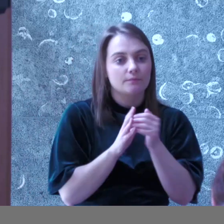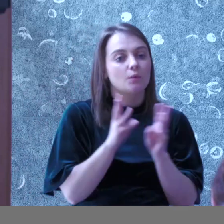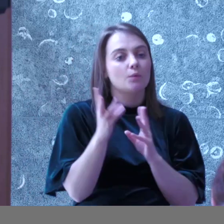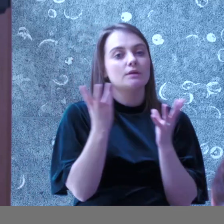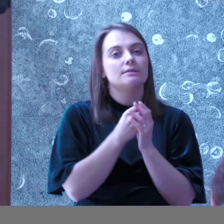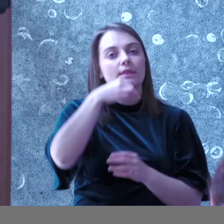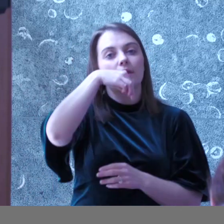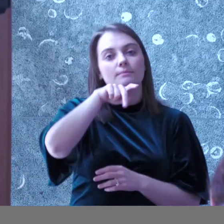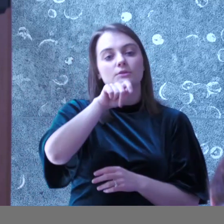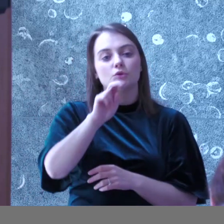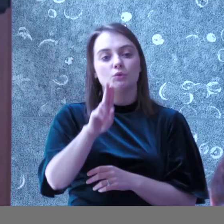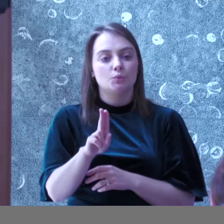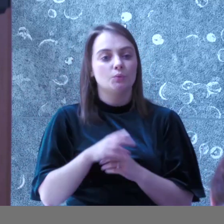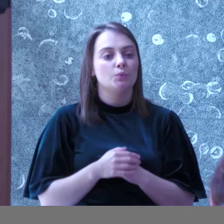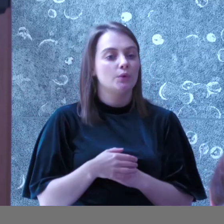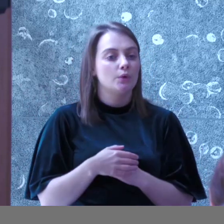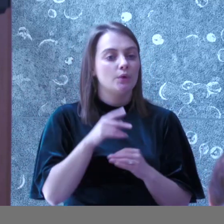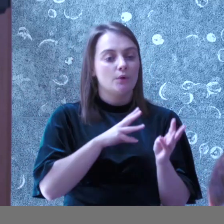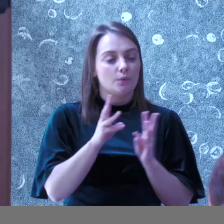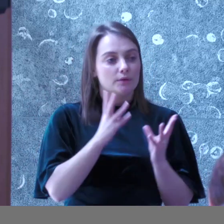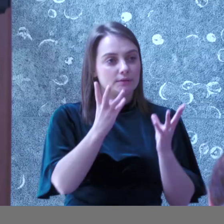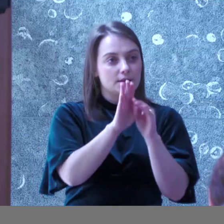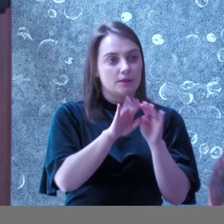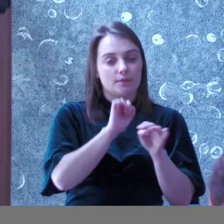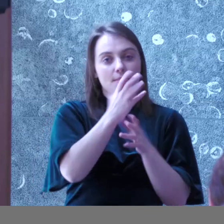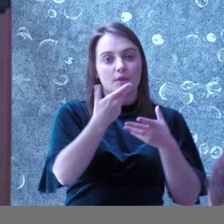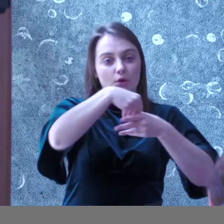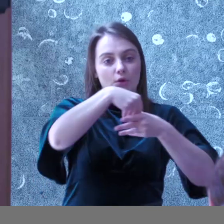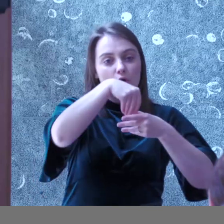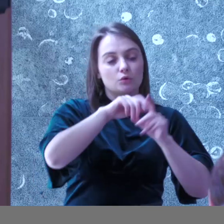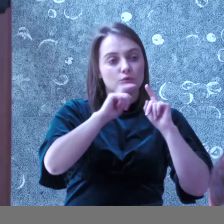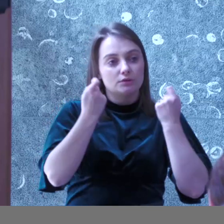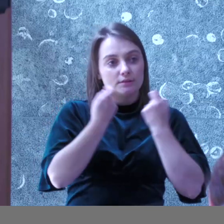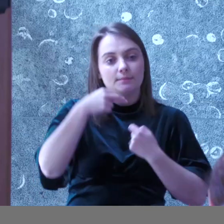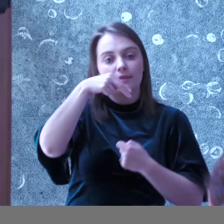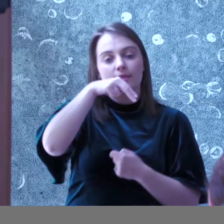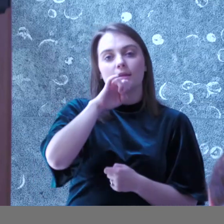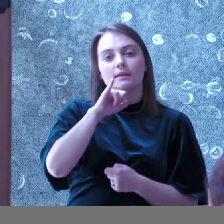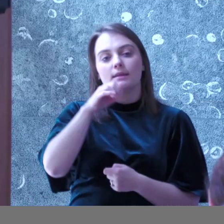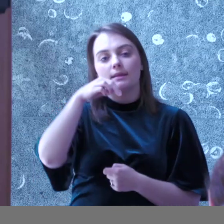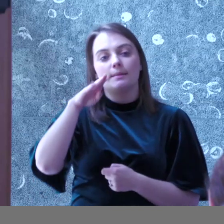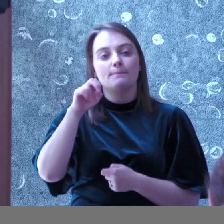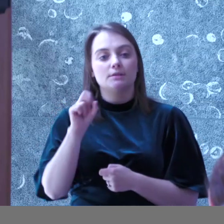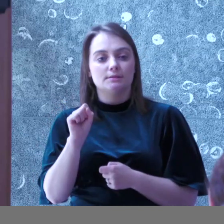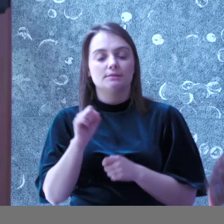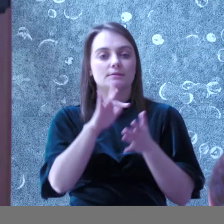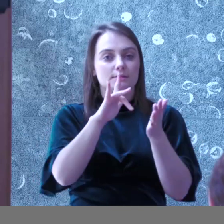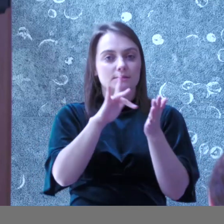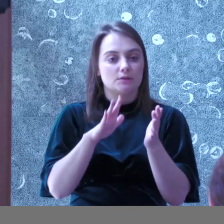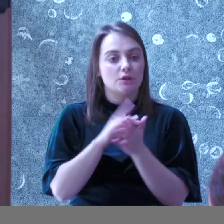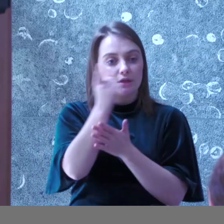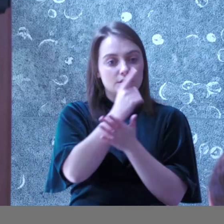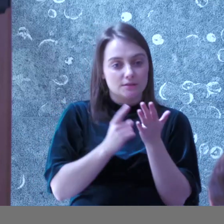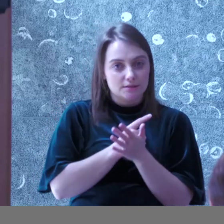have a brilliant inclusion team and carrying a lot of research for us and we're getting